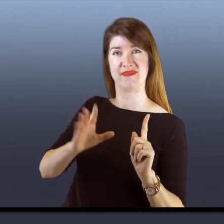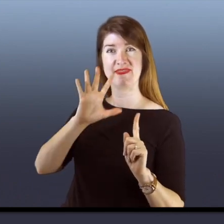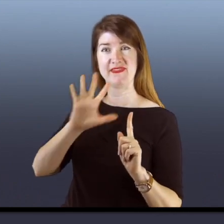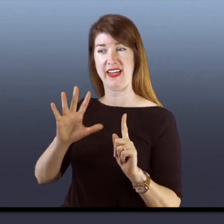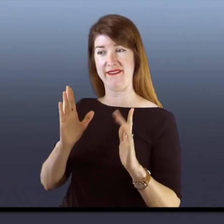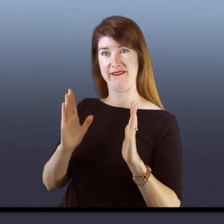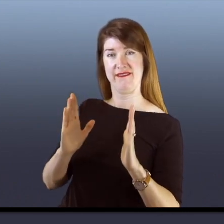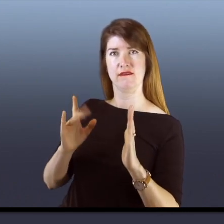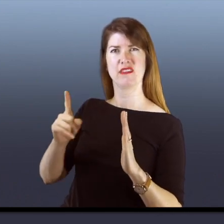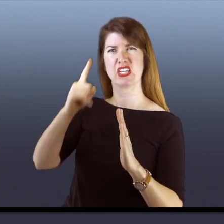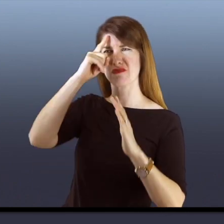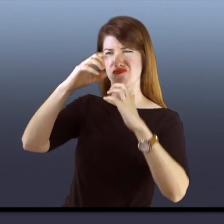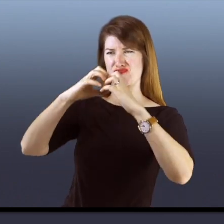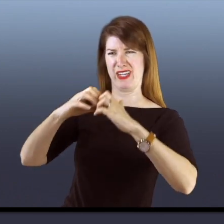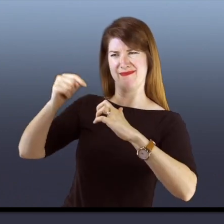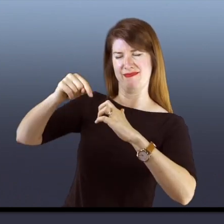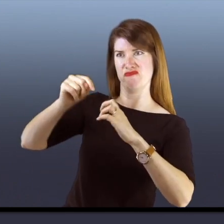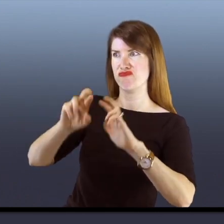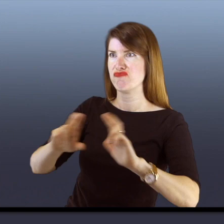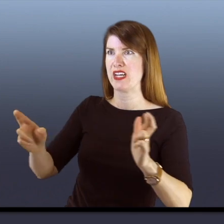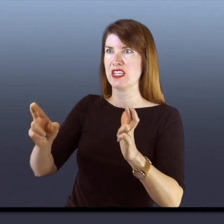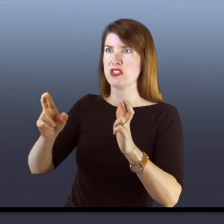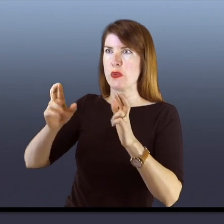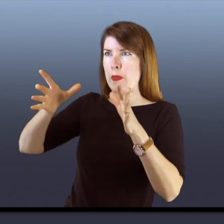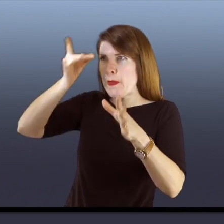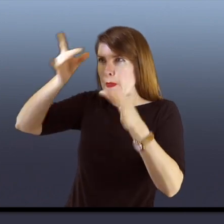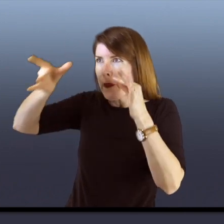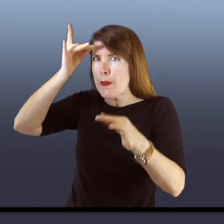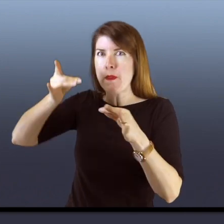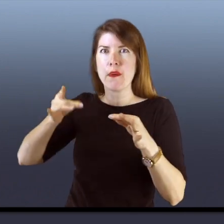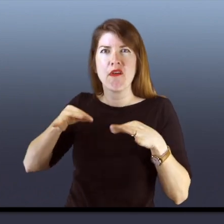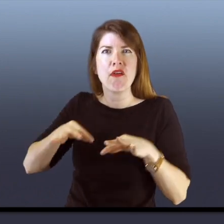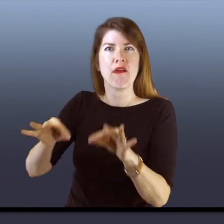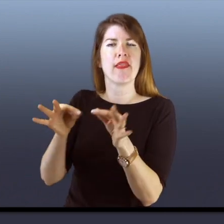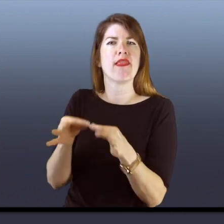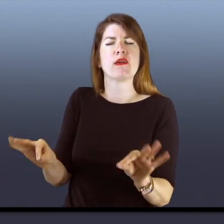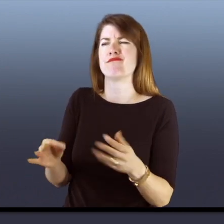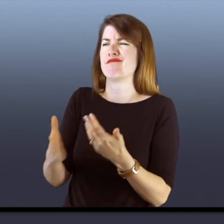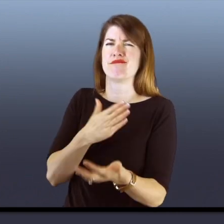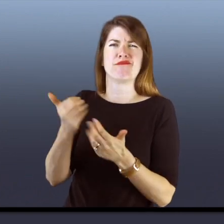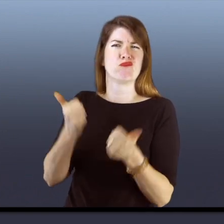and have language acquisition, no matter which language that is. It can be English, French Spanish.